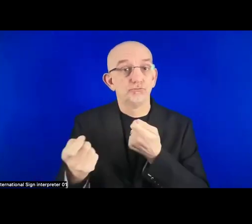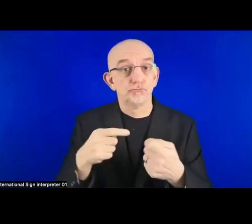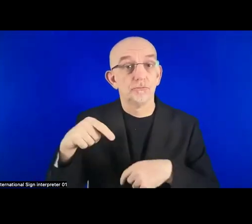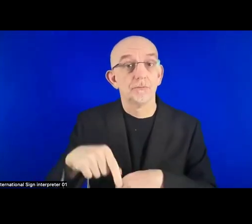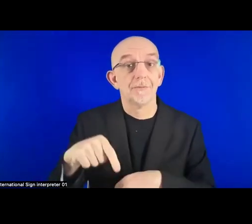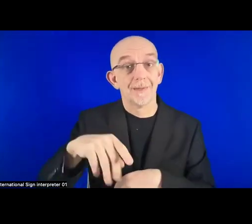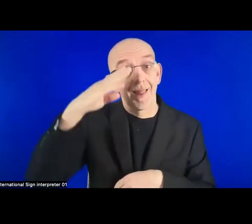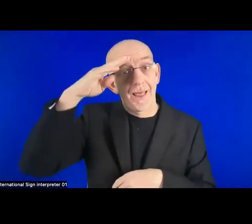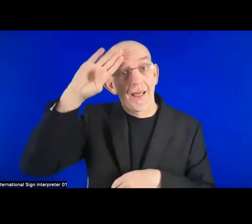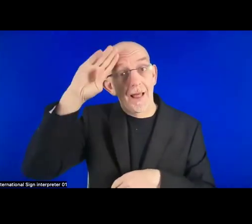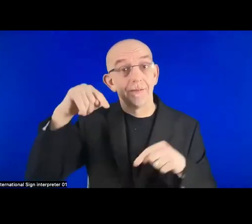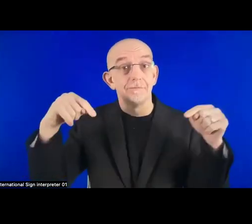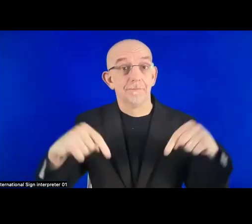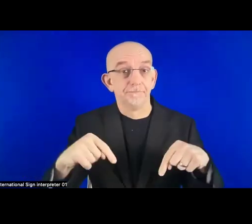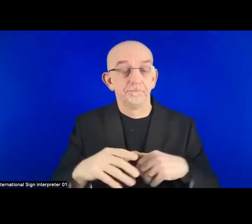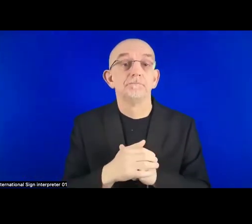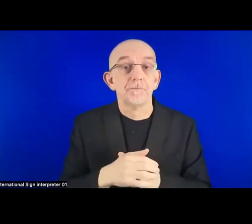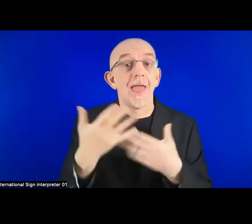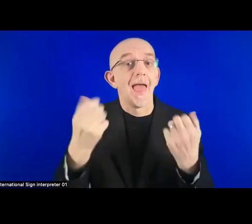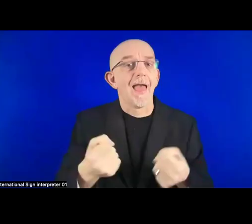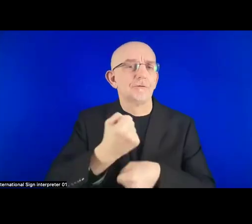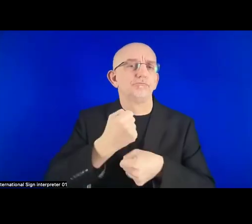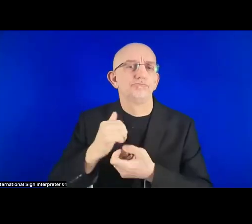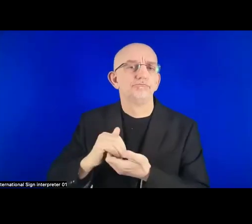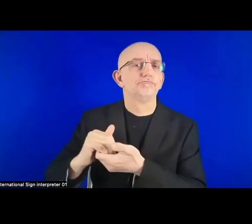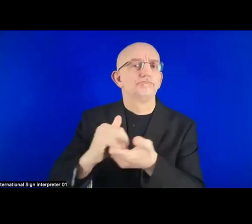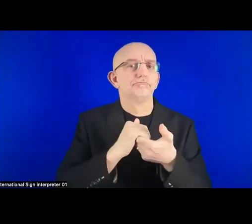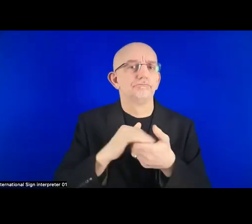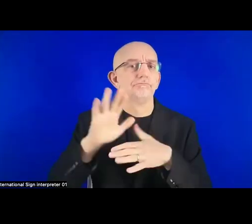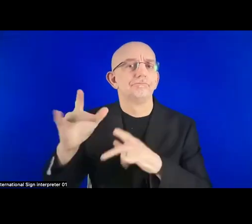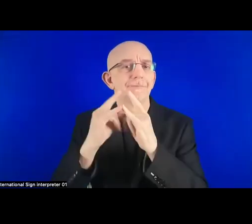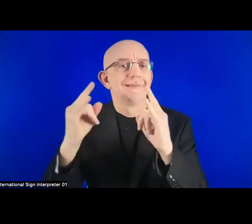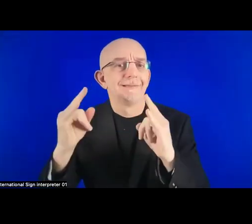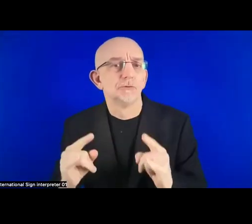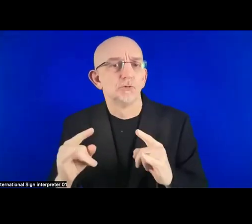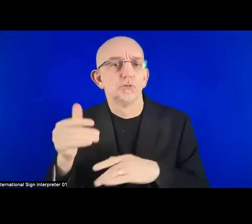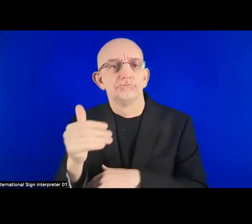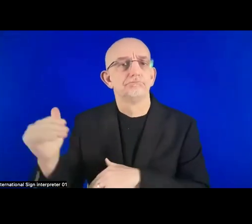the University of Lisbon in Portugal, and then we also have Swiss Paraplegic Research